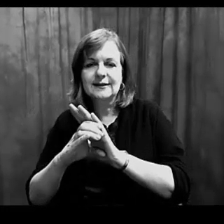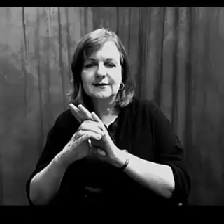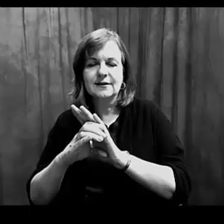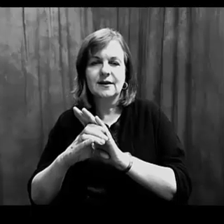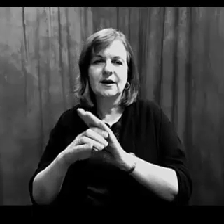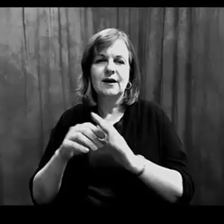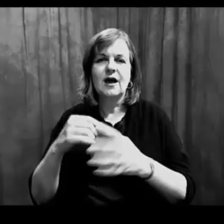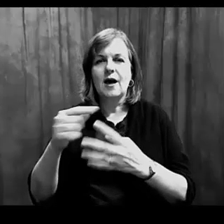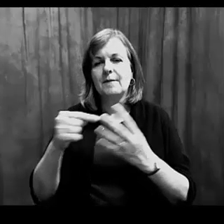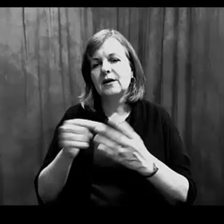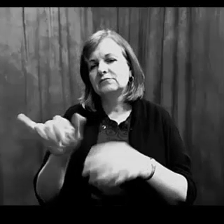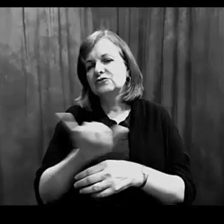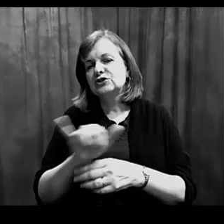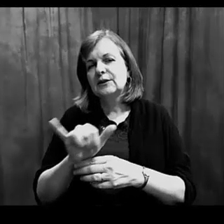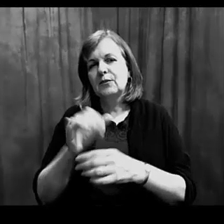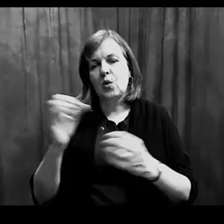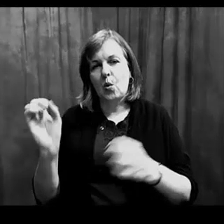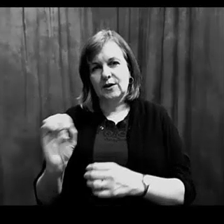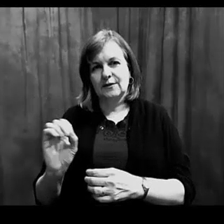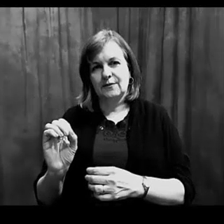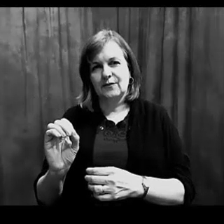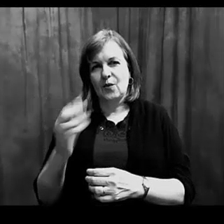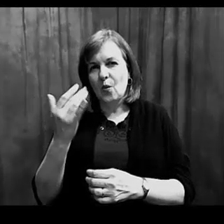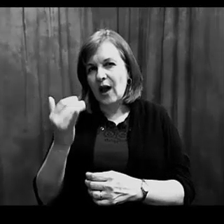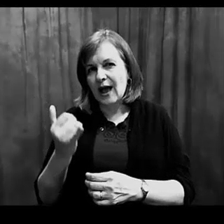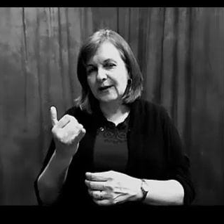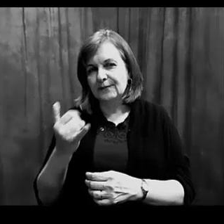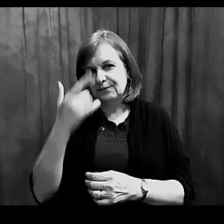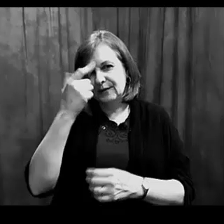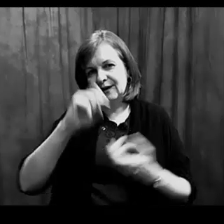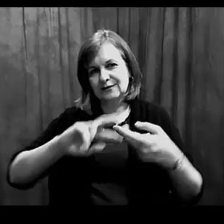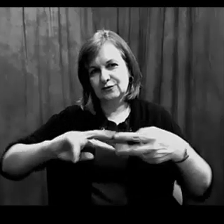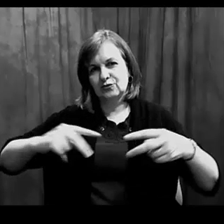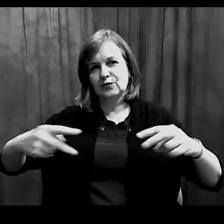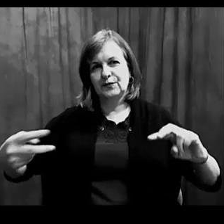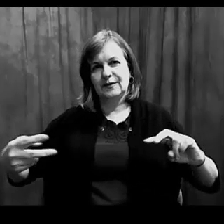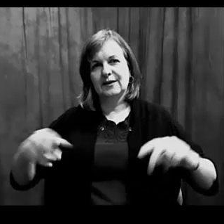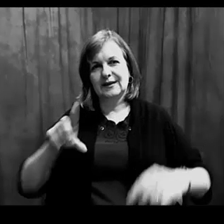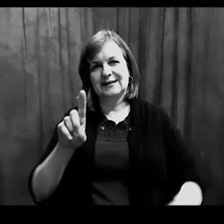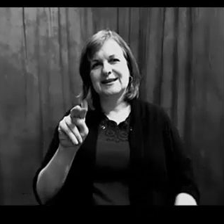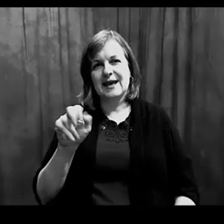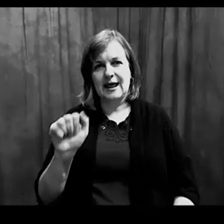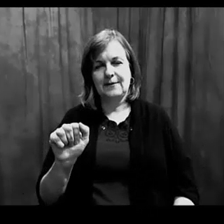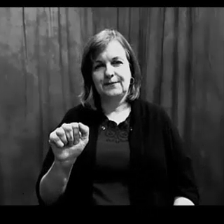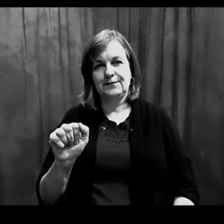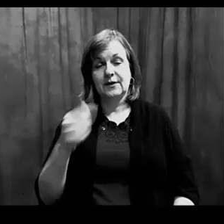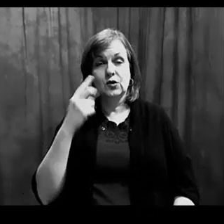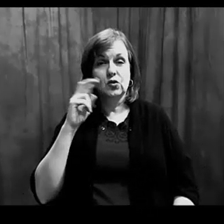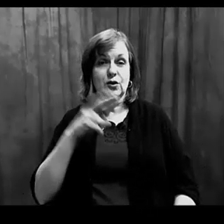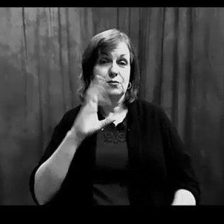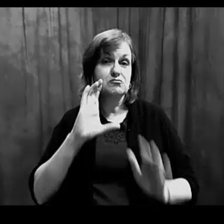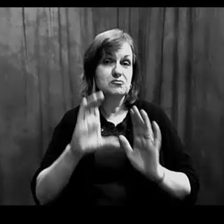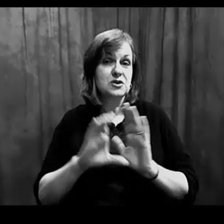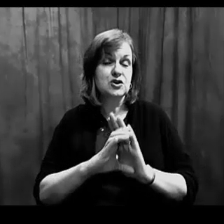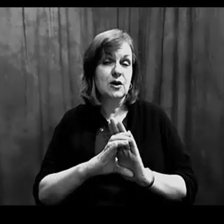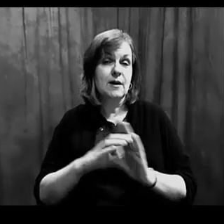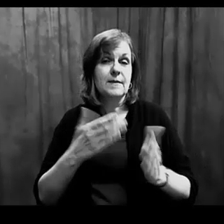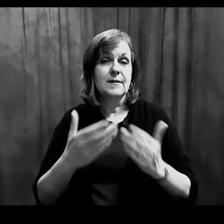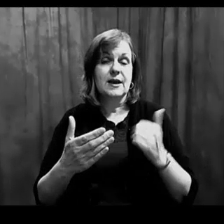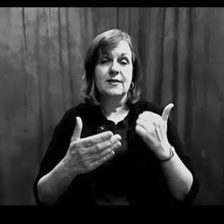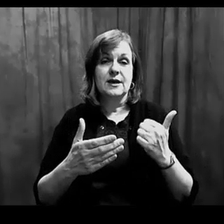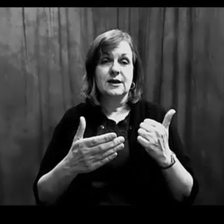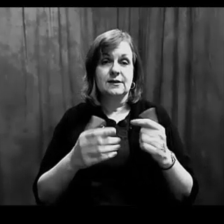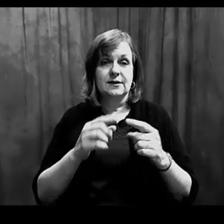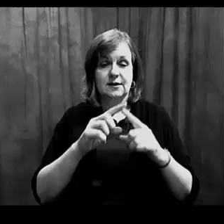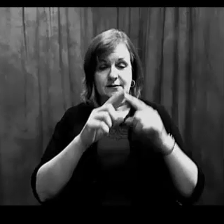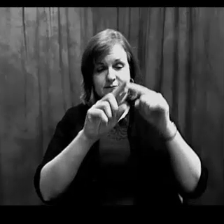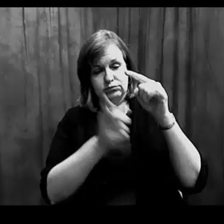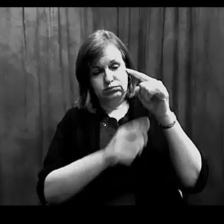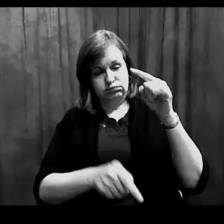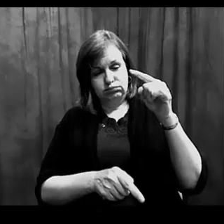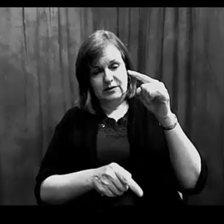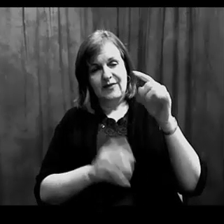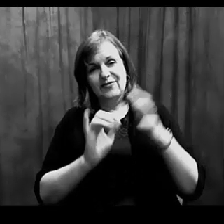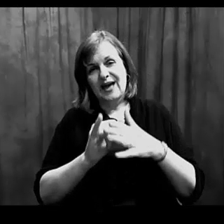similar organisms all of these things and it's all because of strands of DNA like this. So if we look at this maybe this is a gene